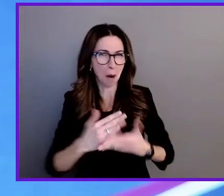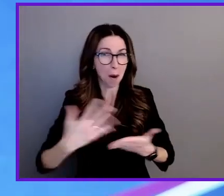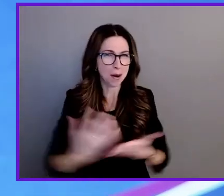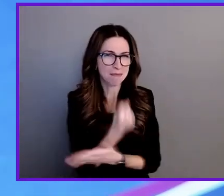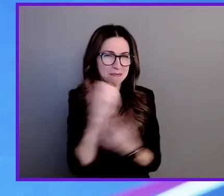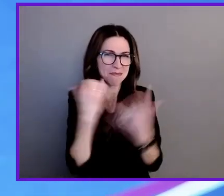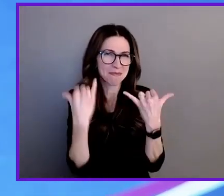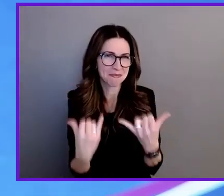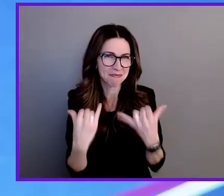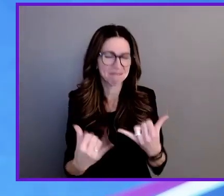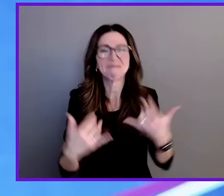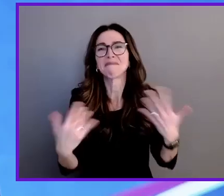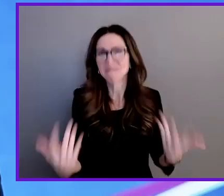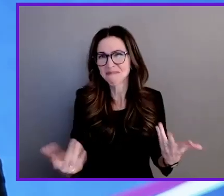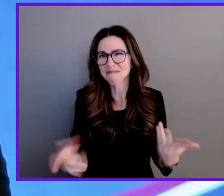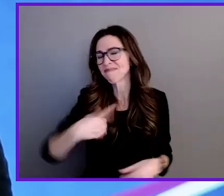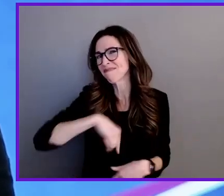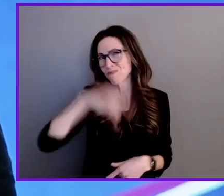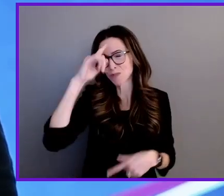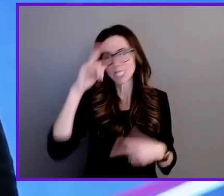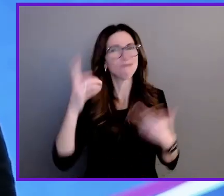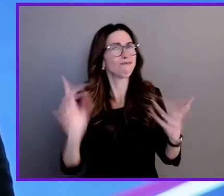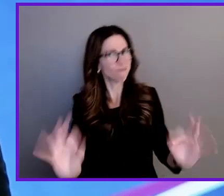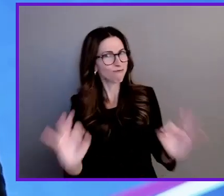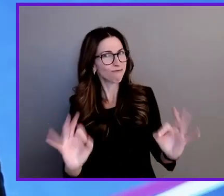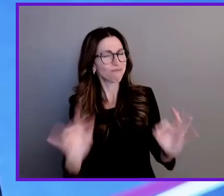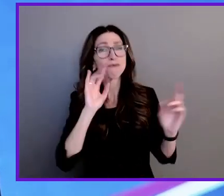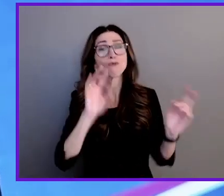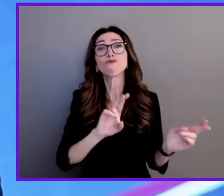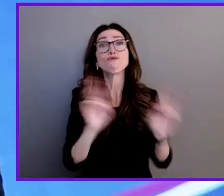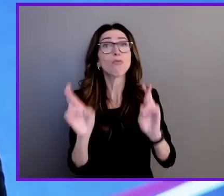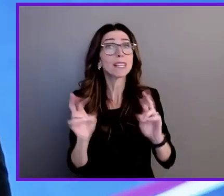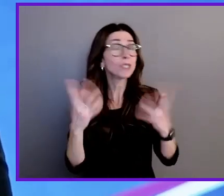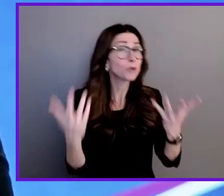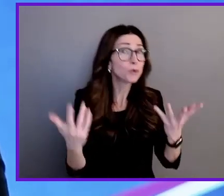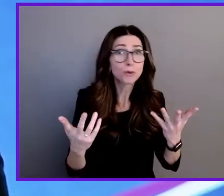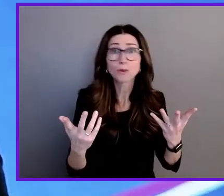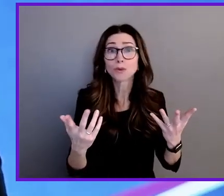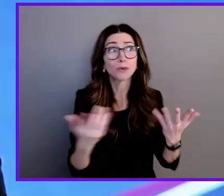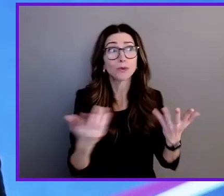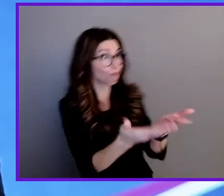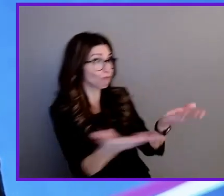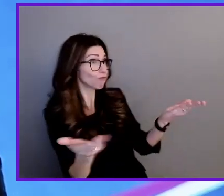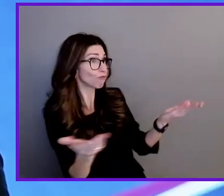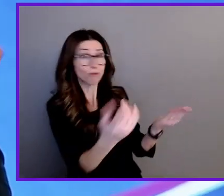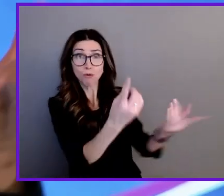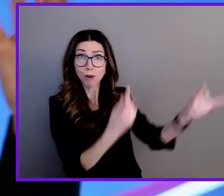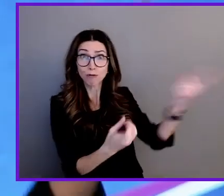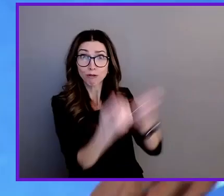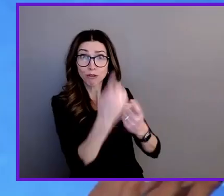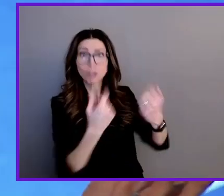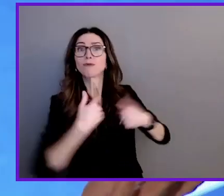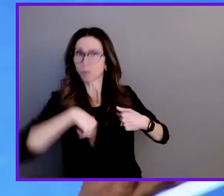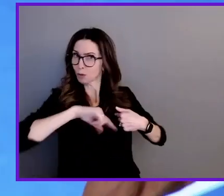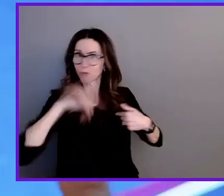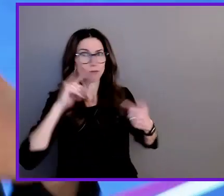And we will be able to use this time to address questions we received before the start of the event